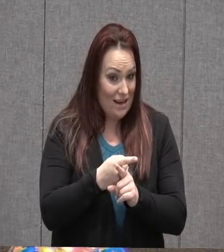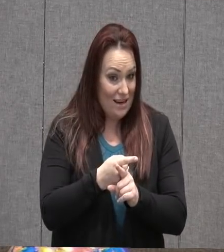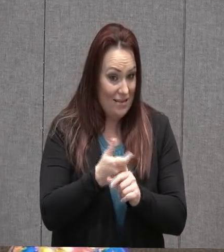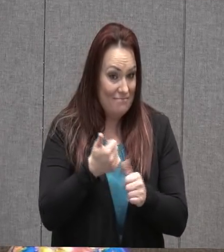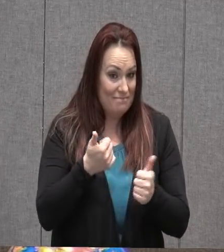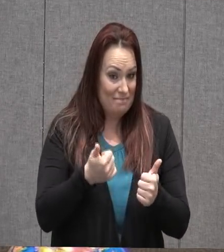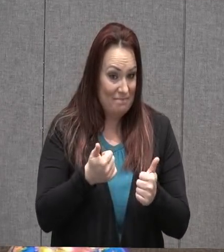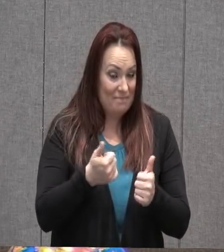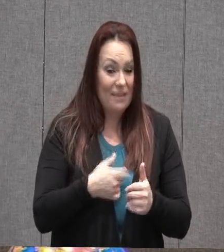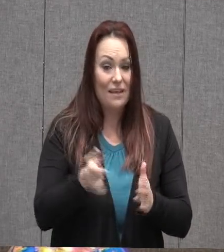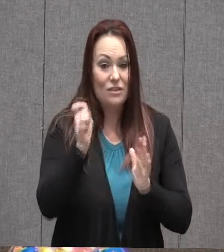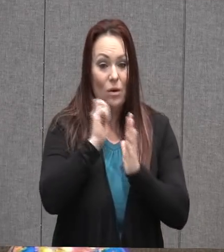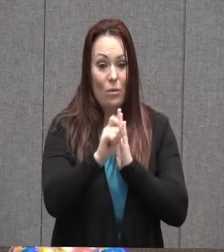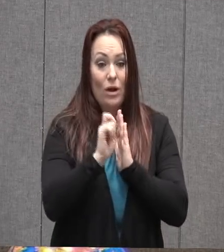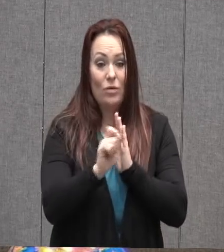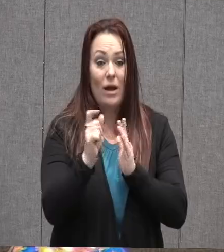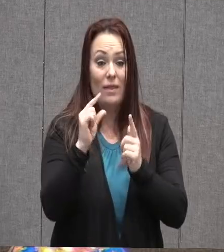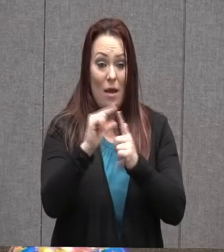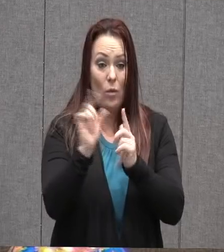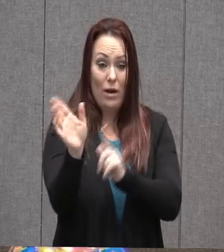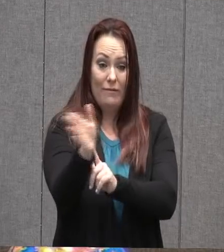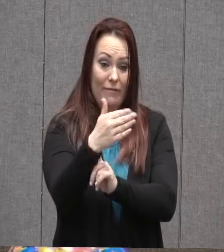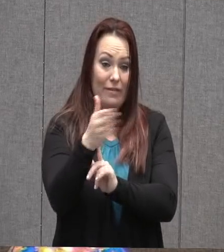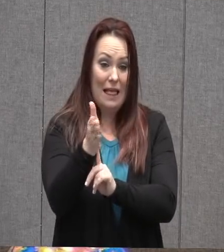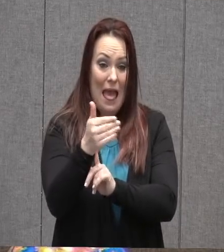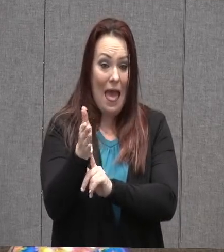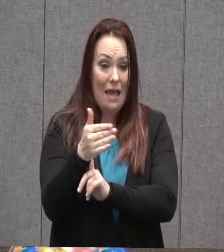So we'll write flag on this side of our chart.